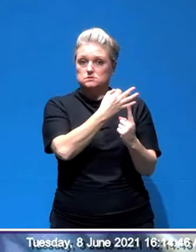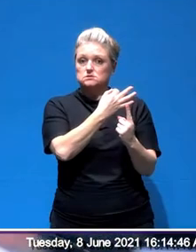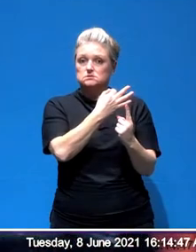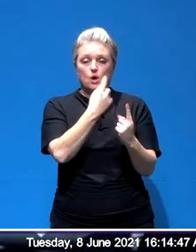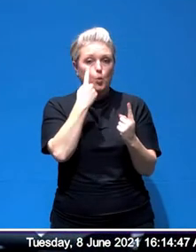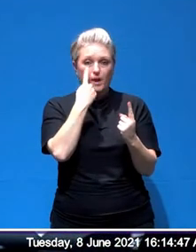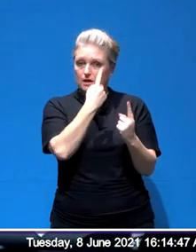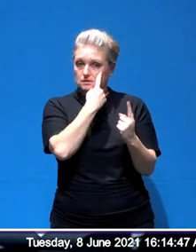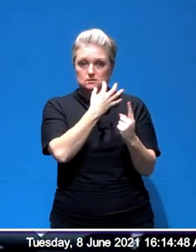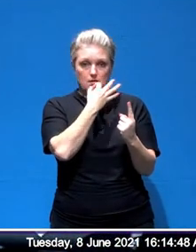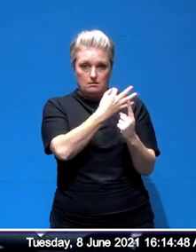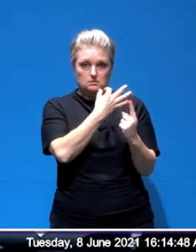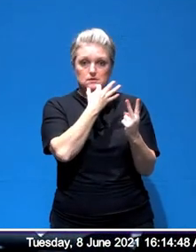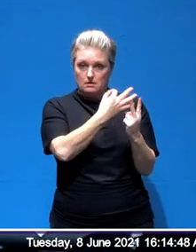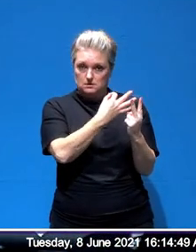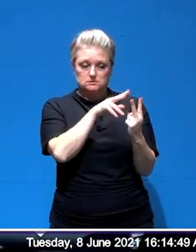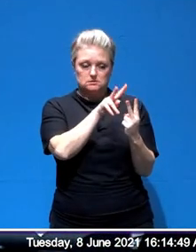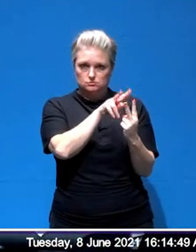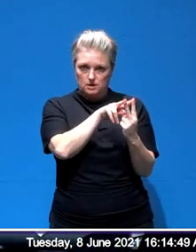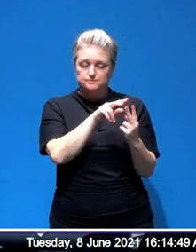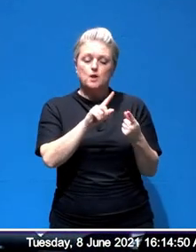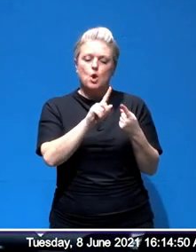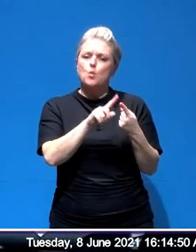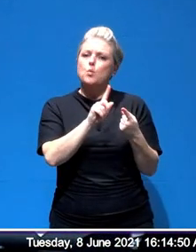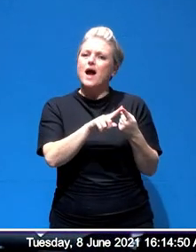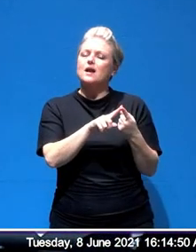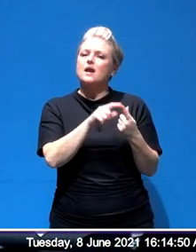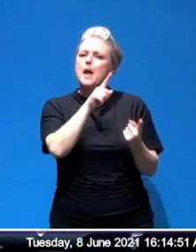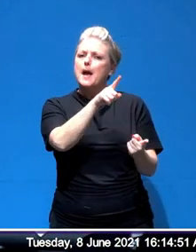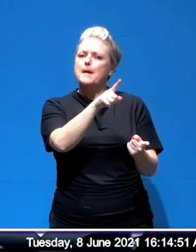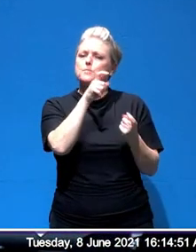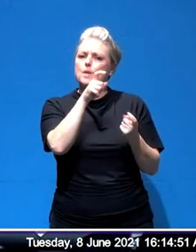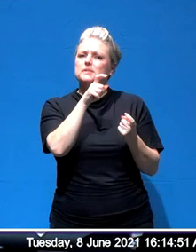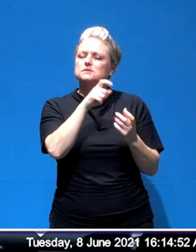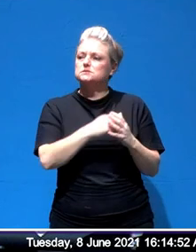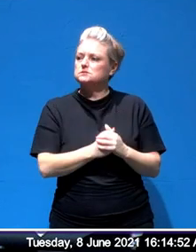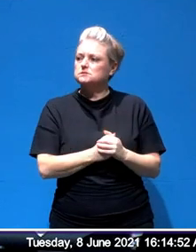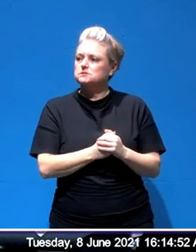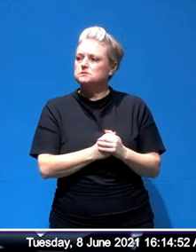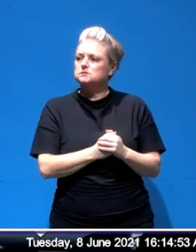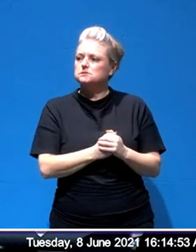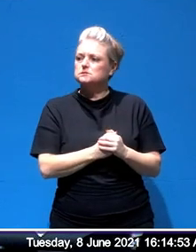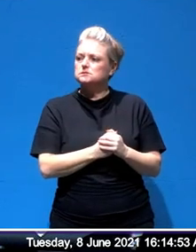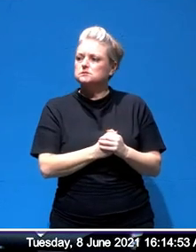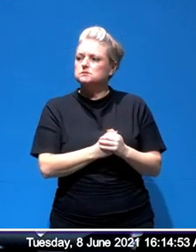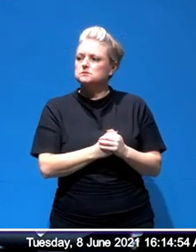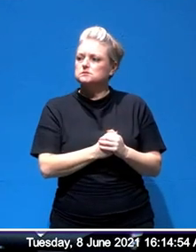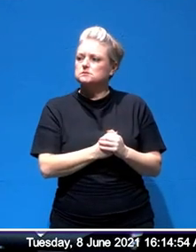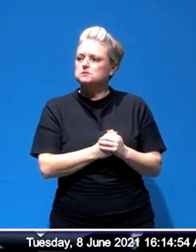They are the appointment of the person who was --- who is the